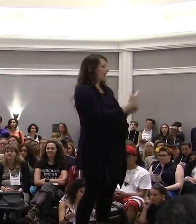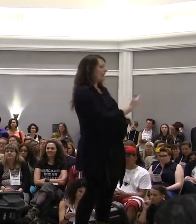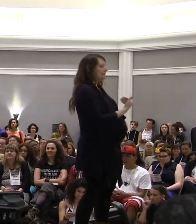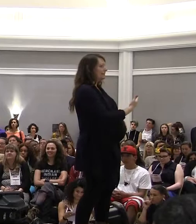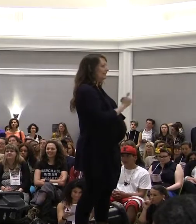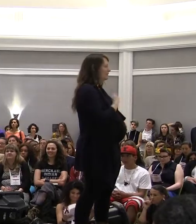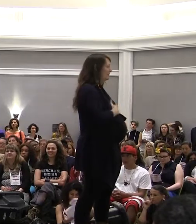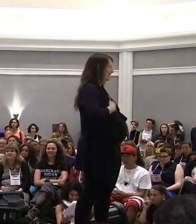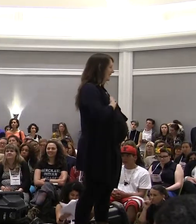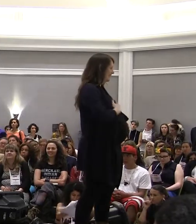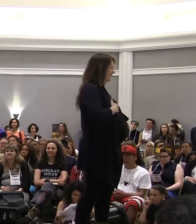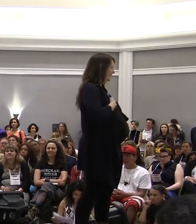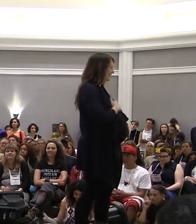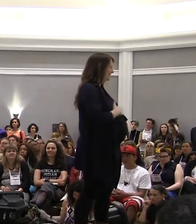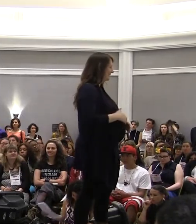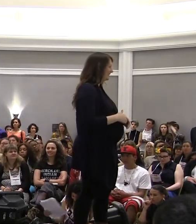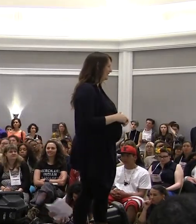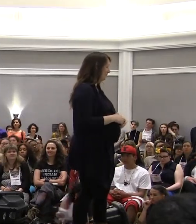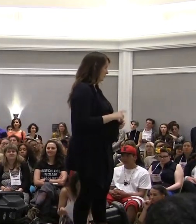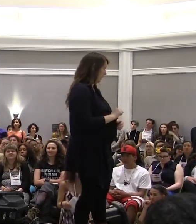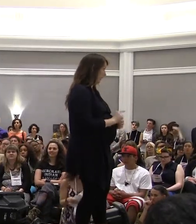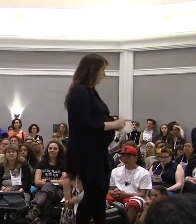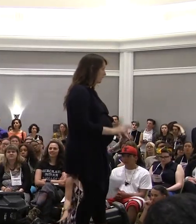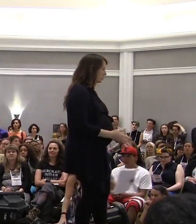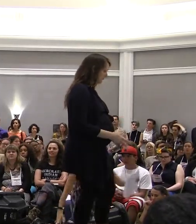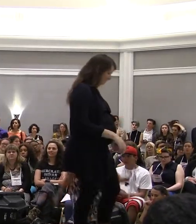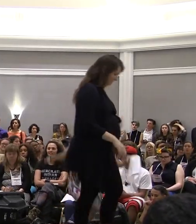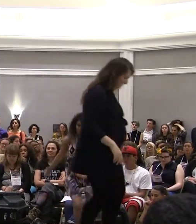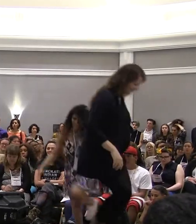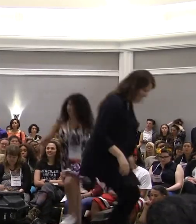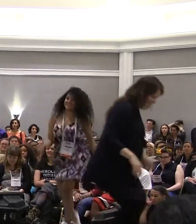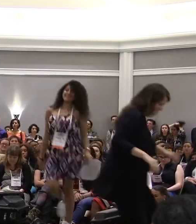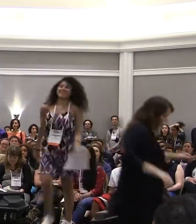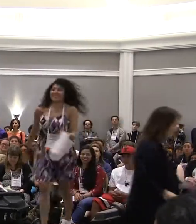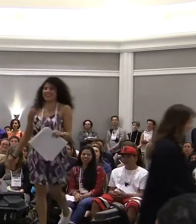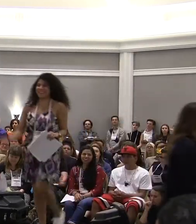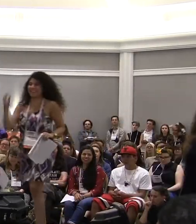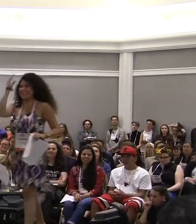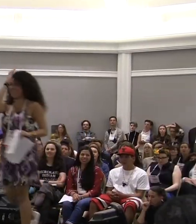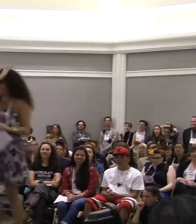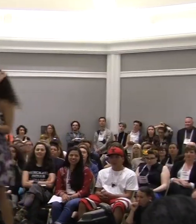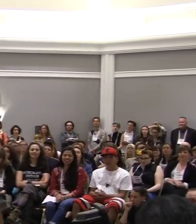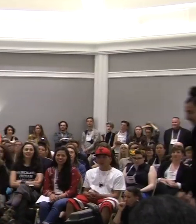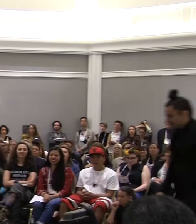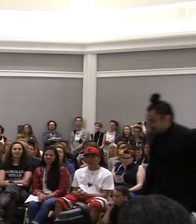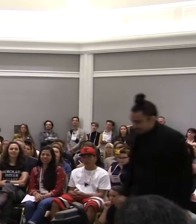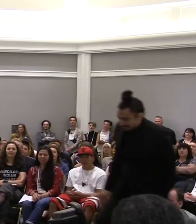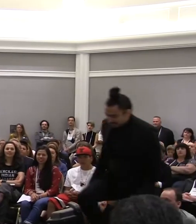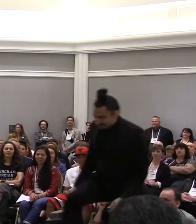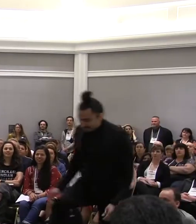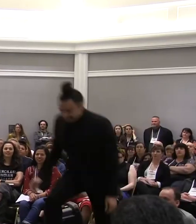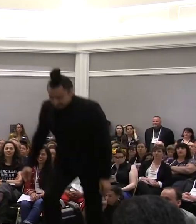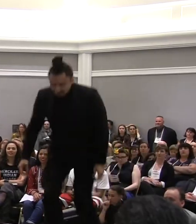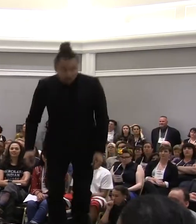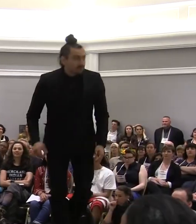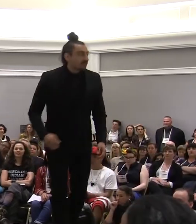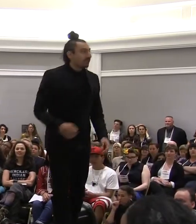Hannah, Salma, thank you. Am I missing any other friends here? I think that's about it. All right!